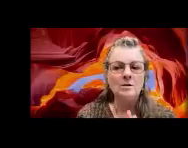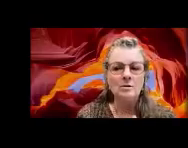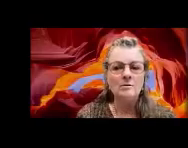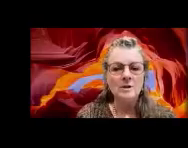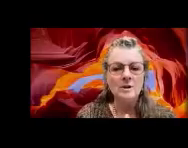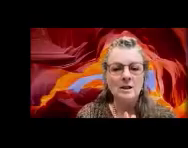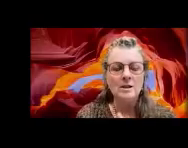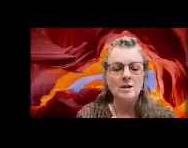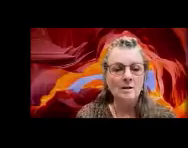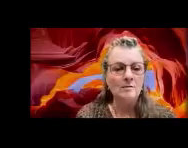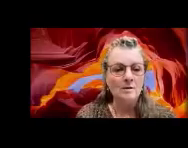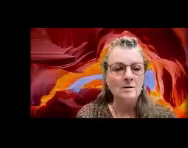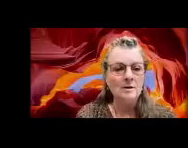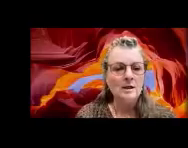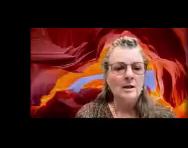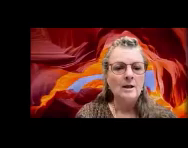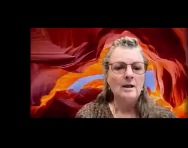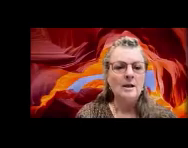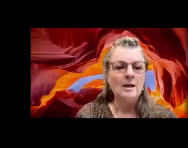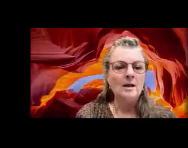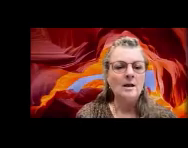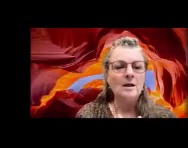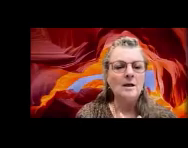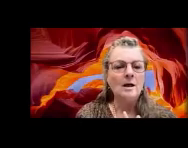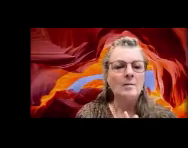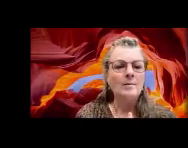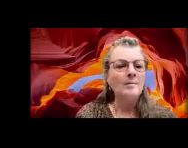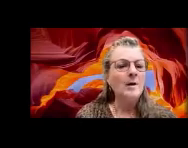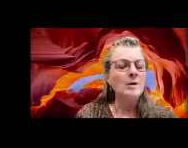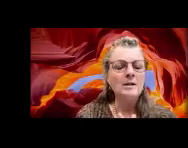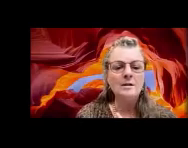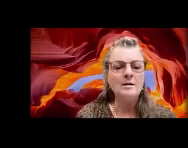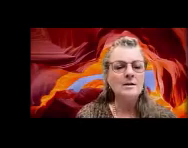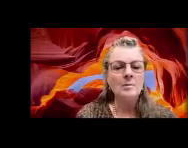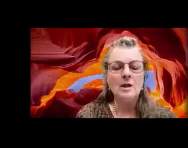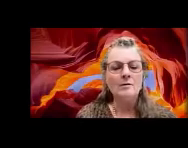neurodiversity in general. And then memory skills can be all